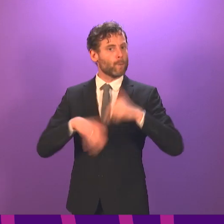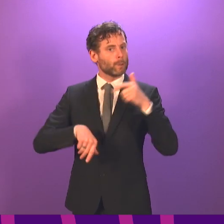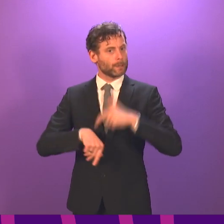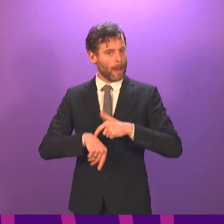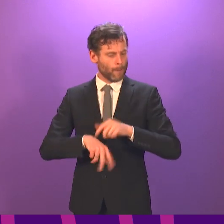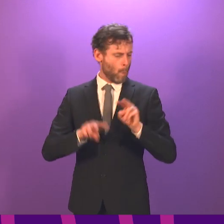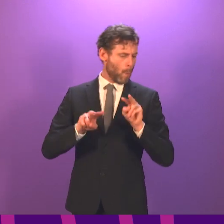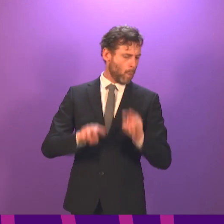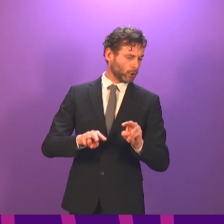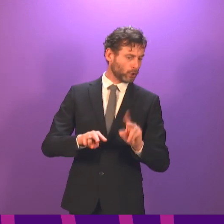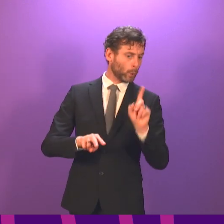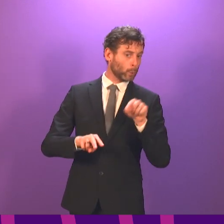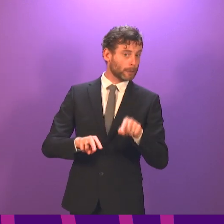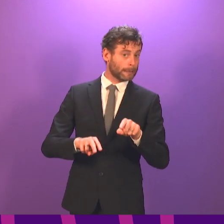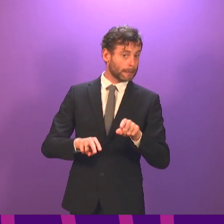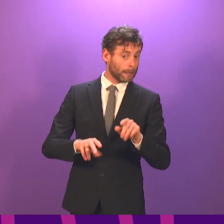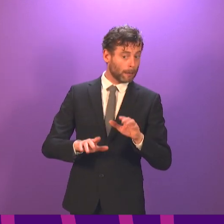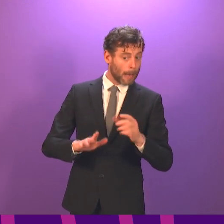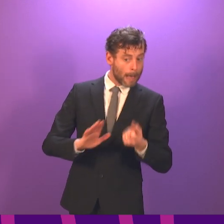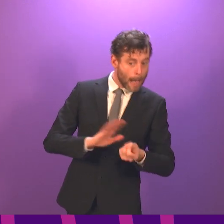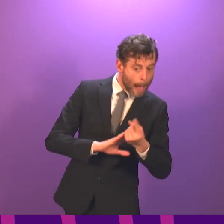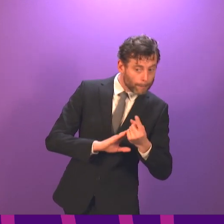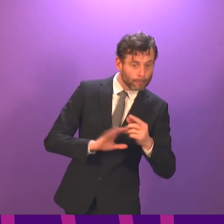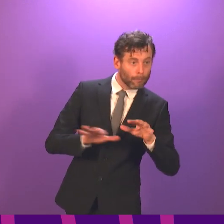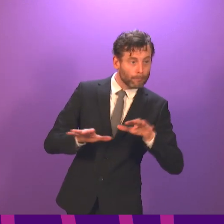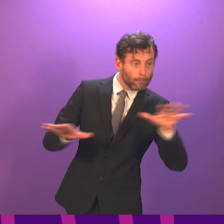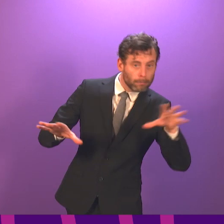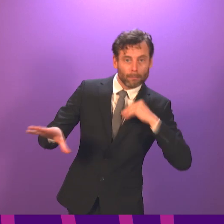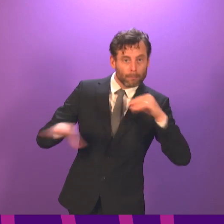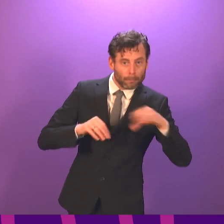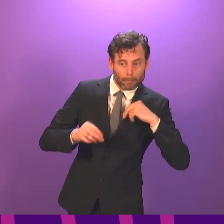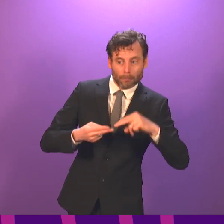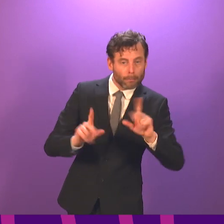the impacts of that, although it is too early to be certain of them. Some secondary school